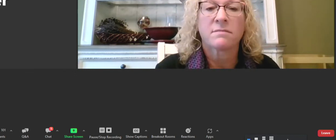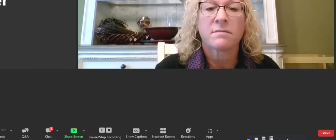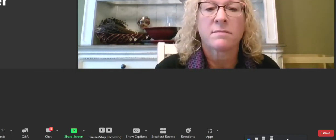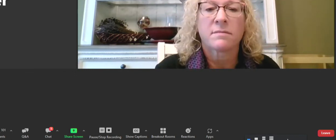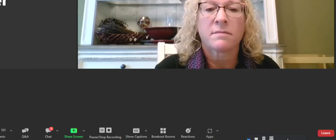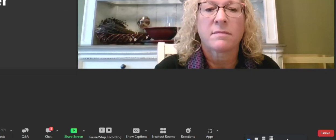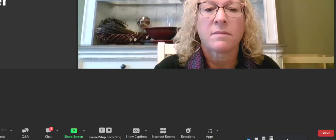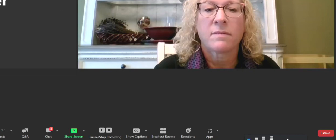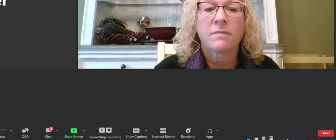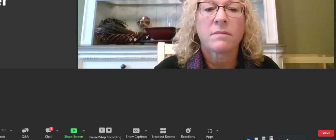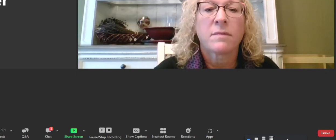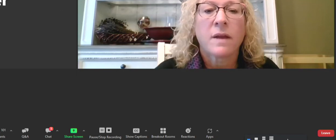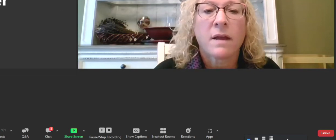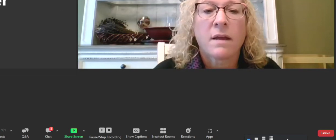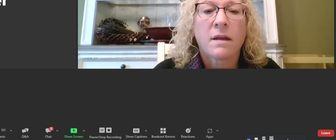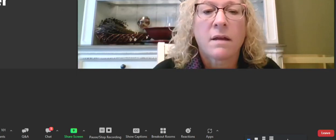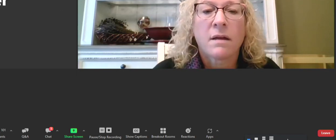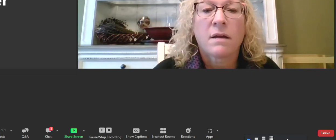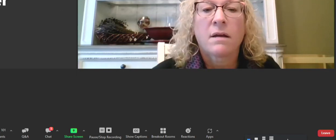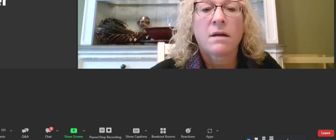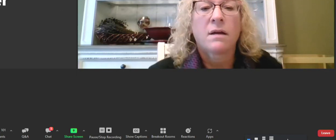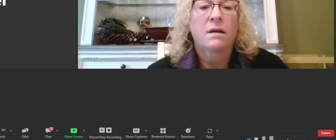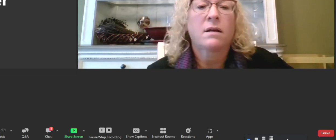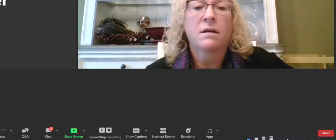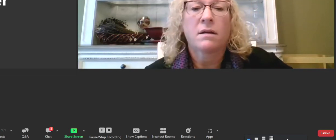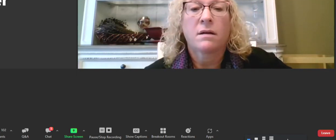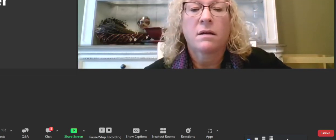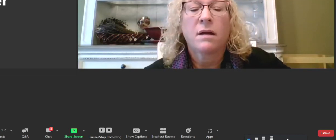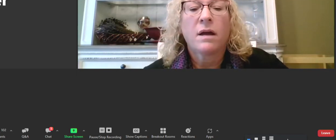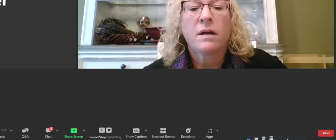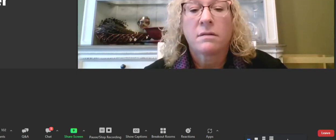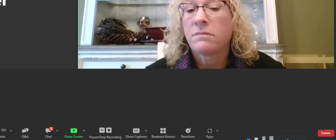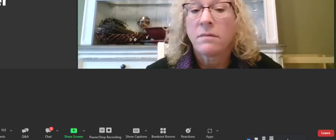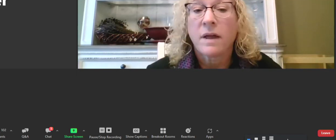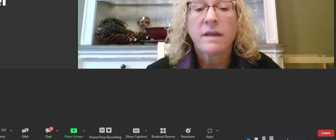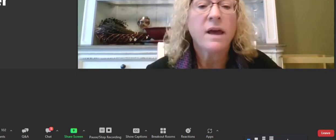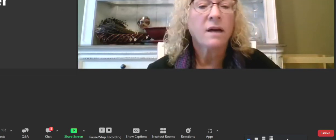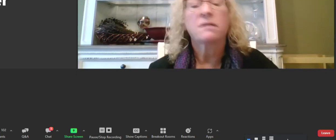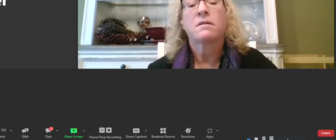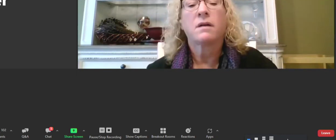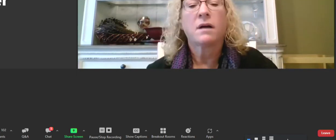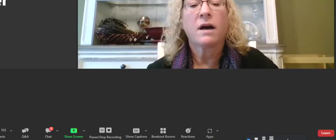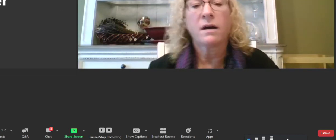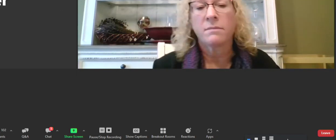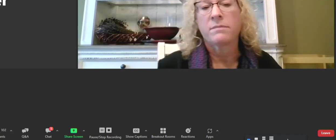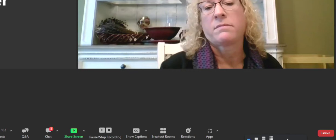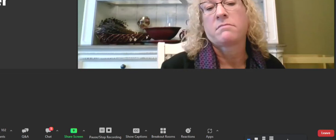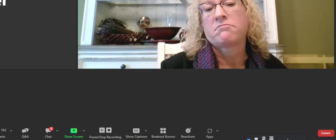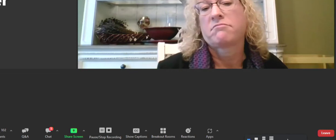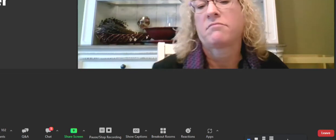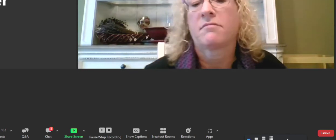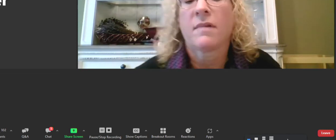Can you see that question in the chat, Dawn? Maybe that's easier. I apologize to everyone for the technical difficulties.